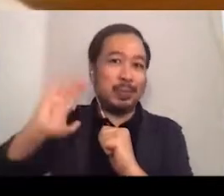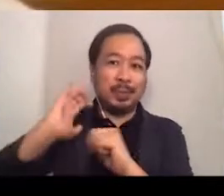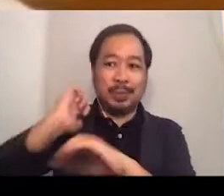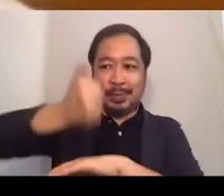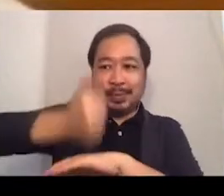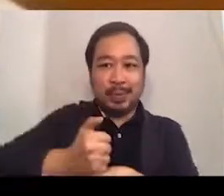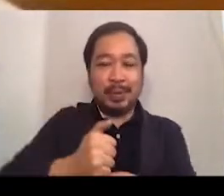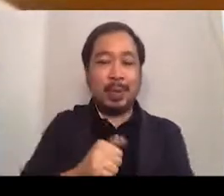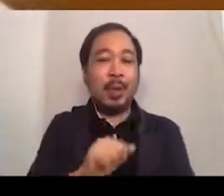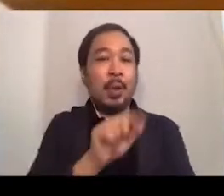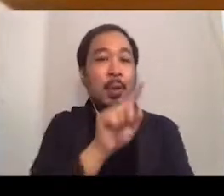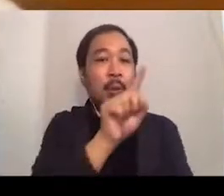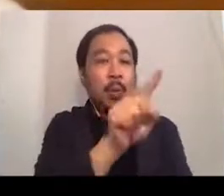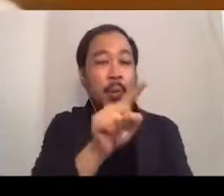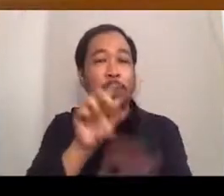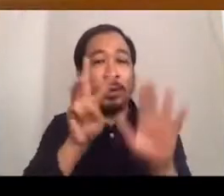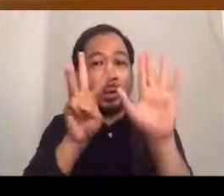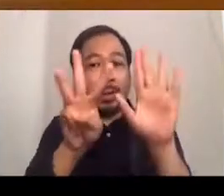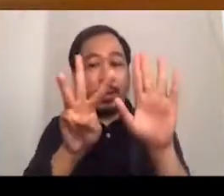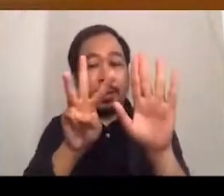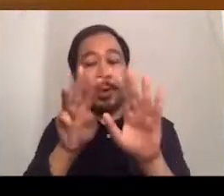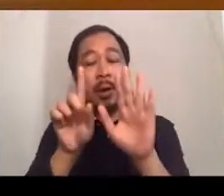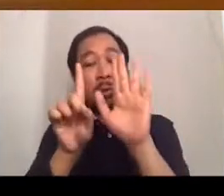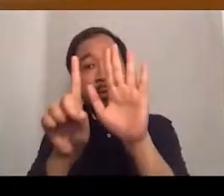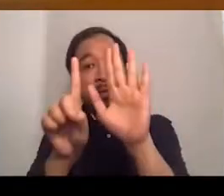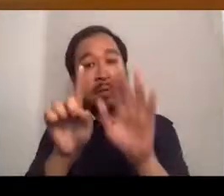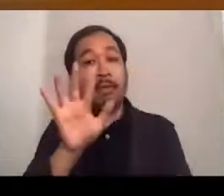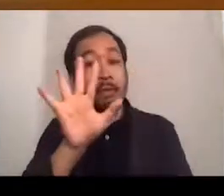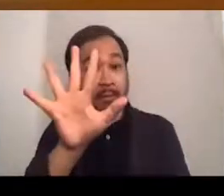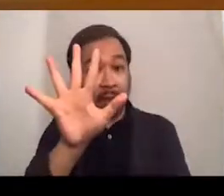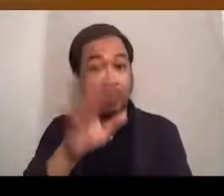and ITU is unique as a United Nations agency,